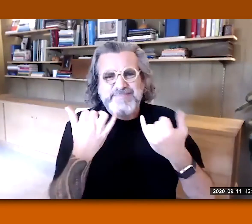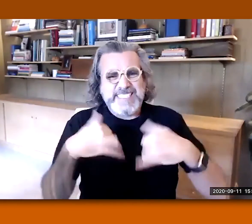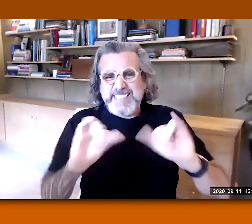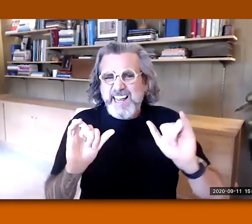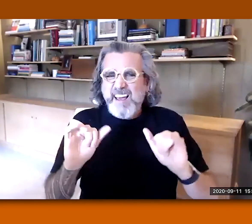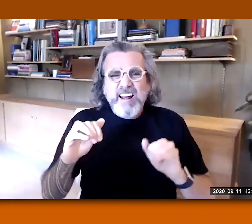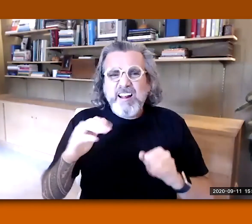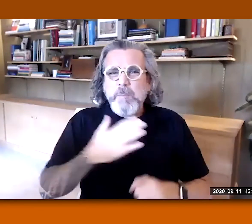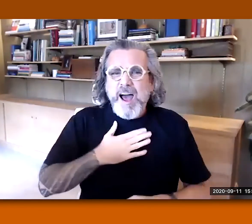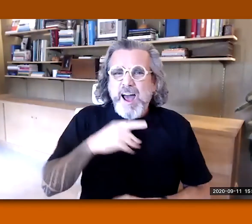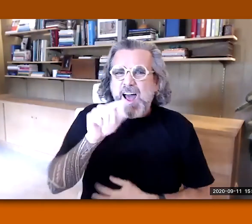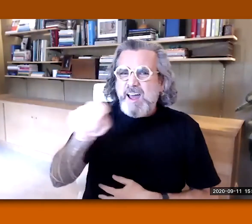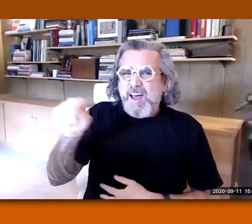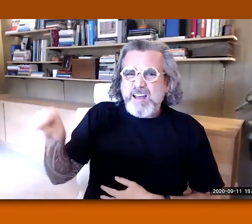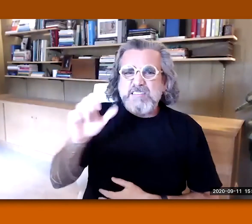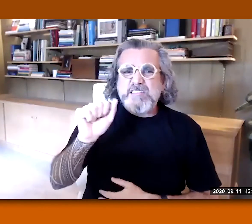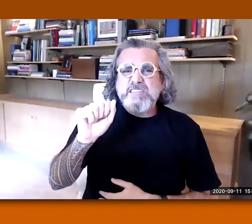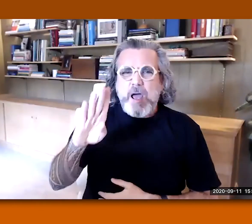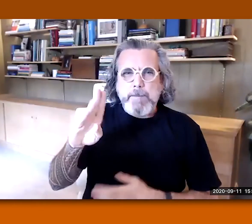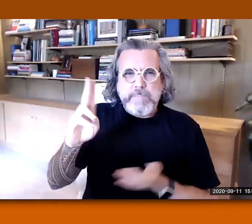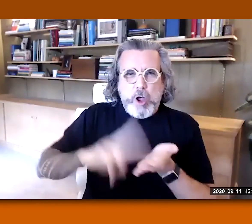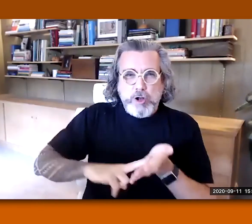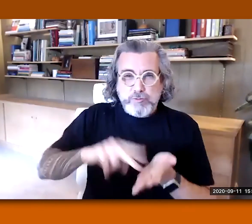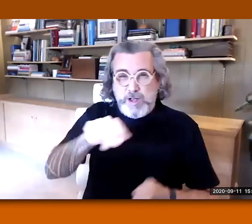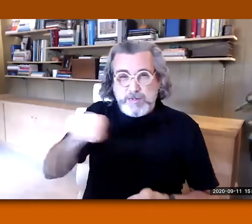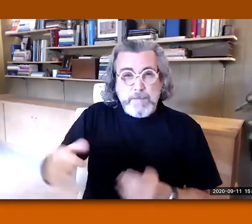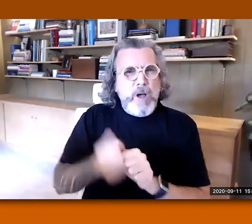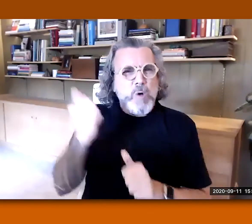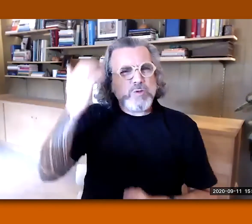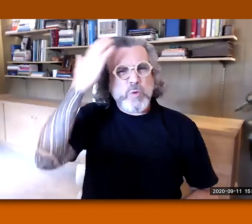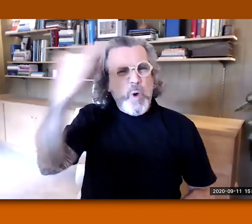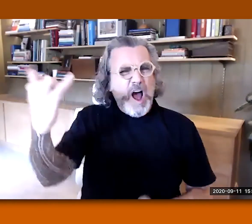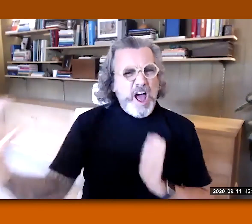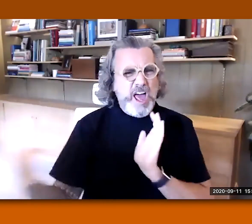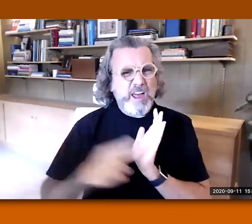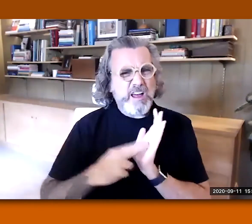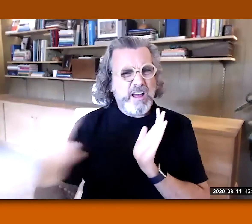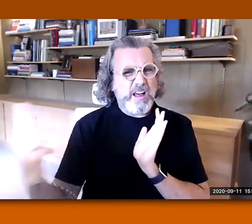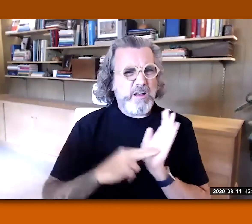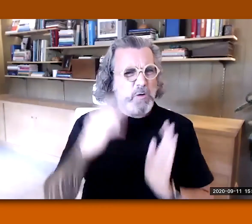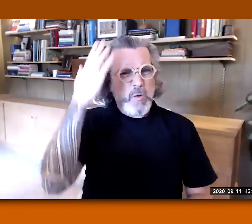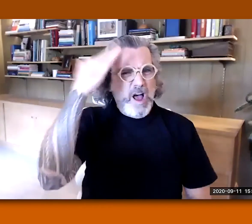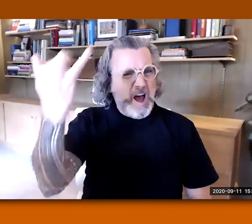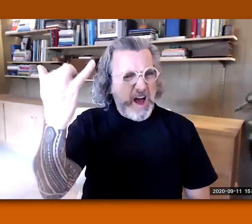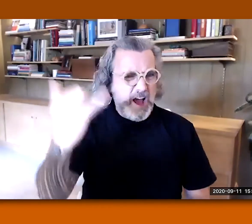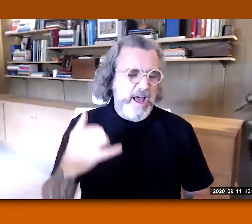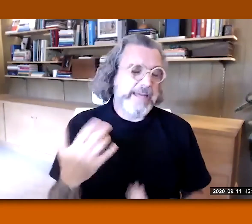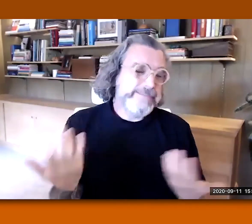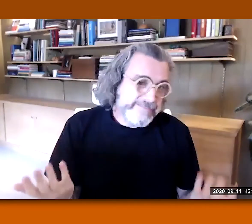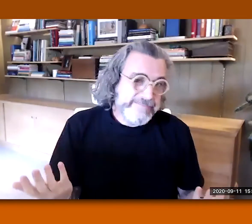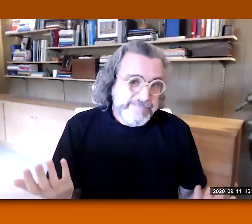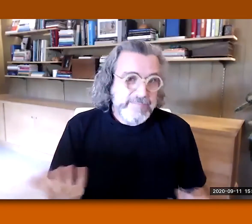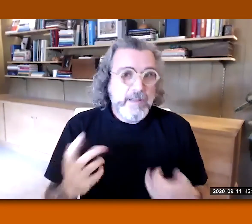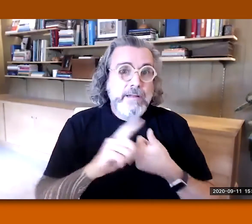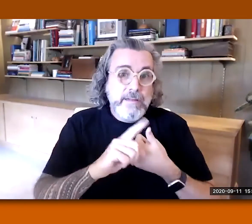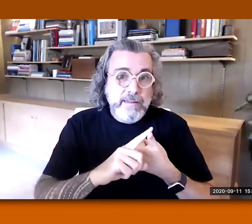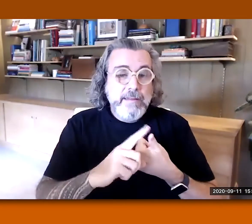So many people wonder why you would want to do a subcontract or another university might want to have a subcontract